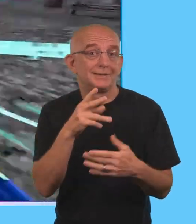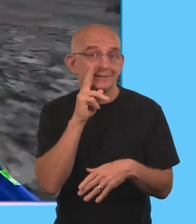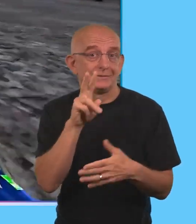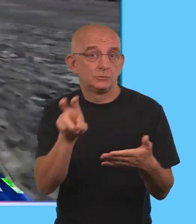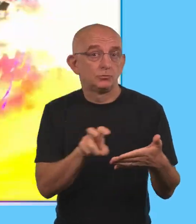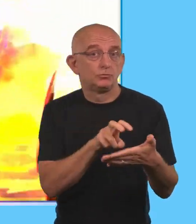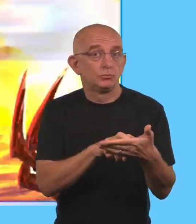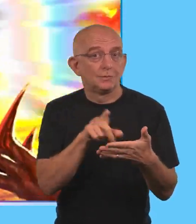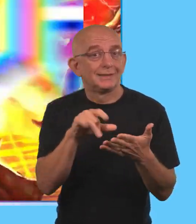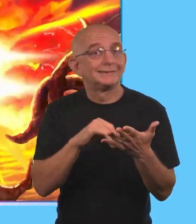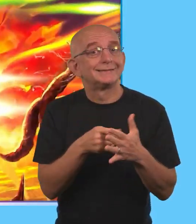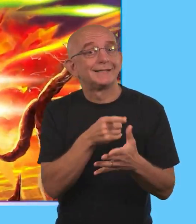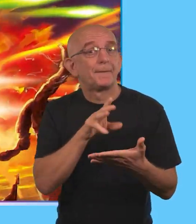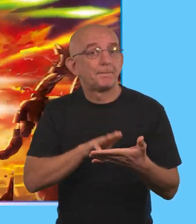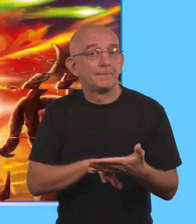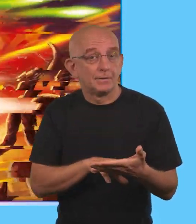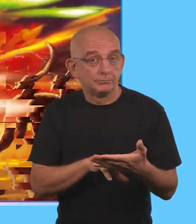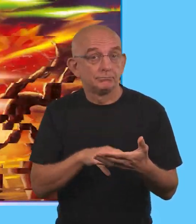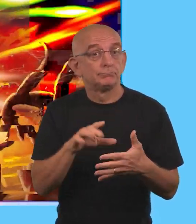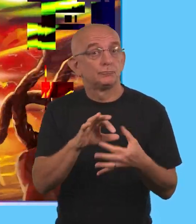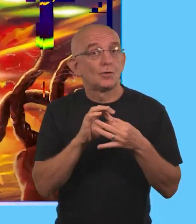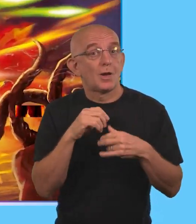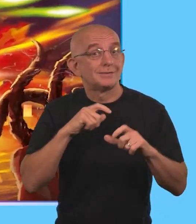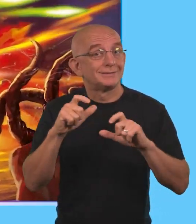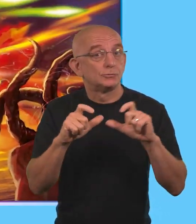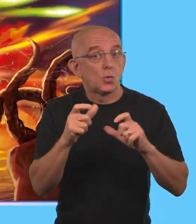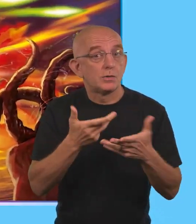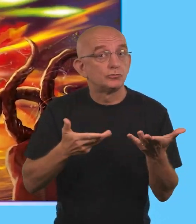If you liked it, please consider wishlisting the game on Steam.